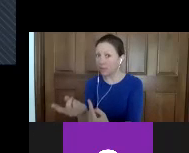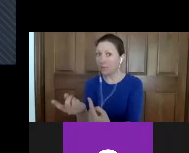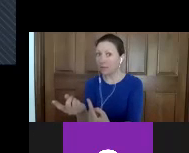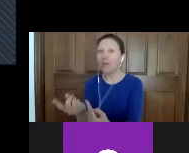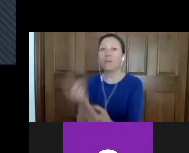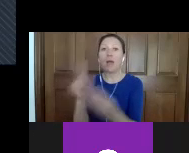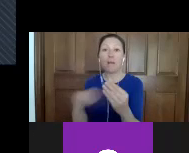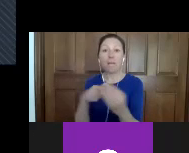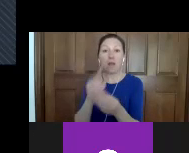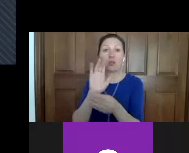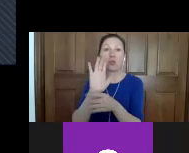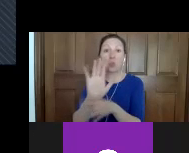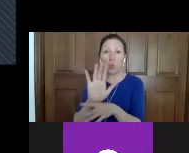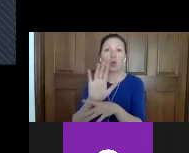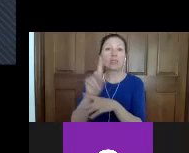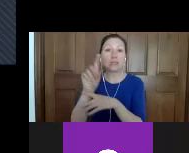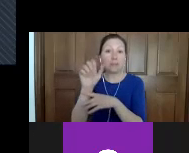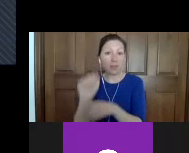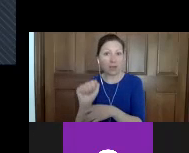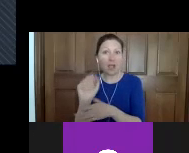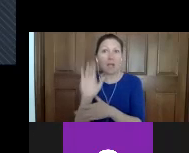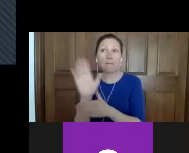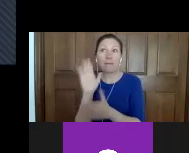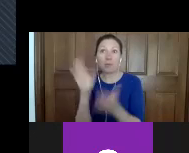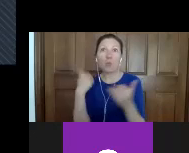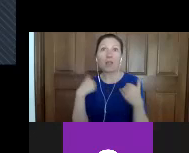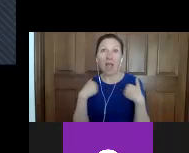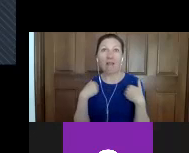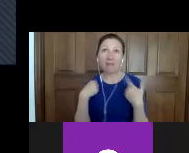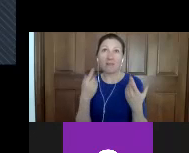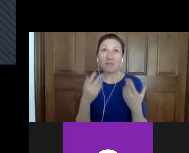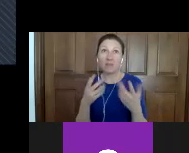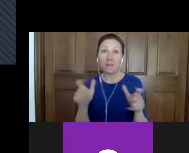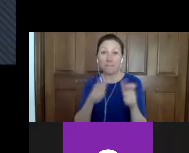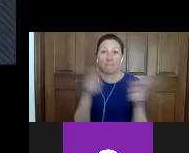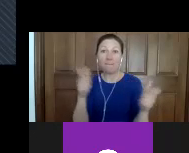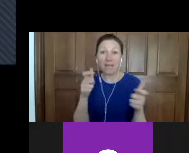work history gaps. A couple of rules to follow, though, never